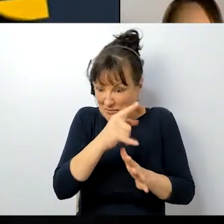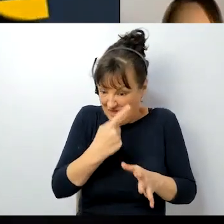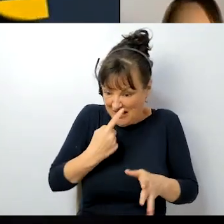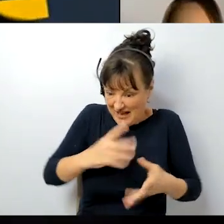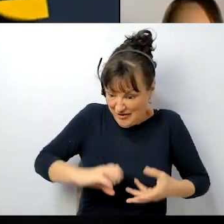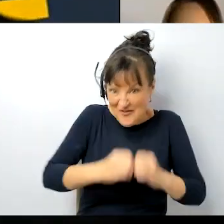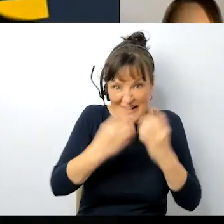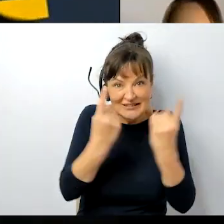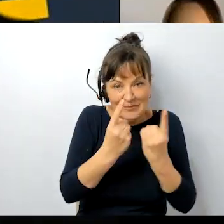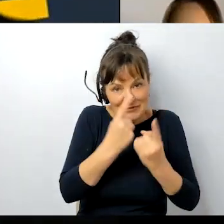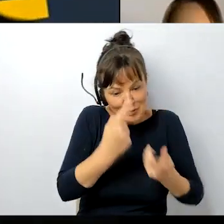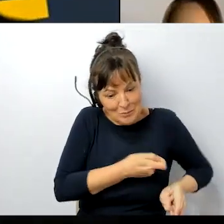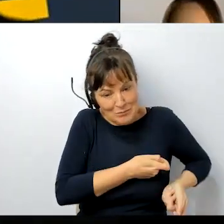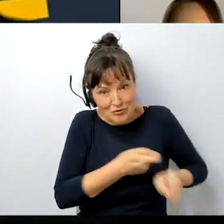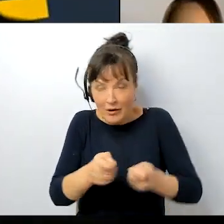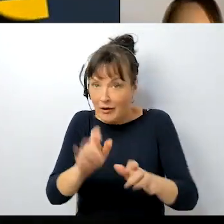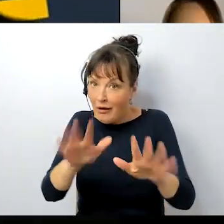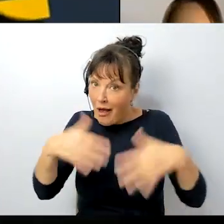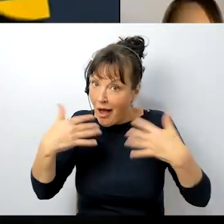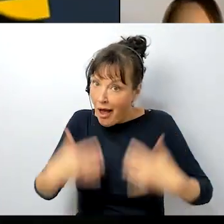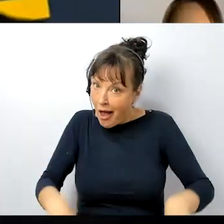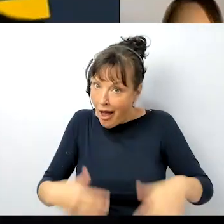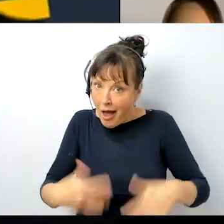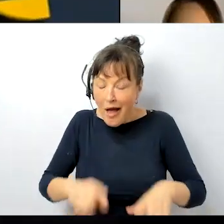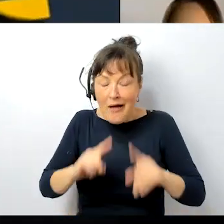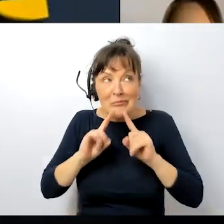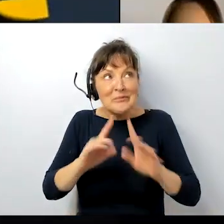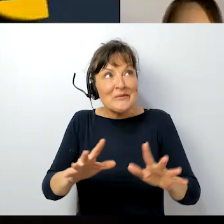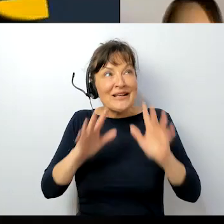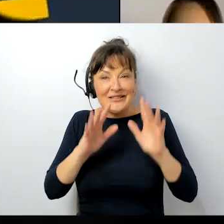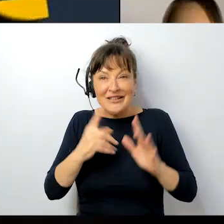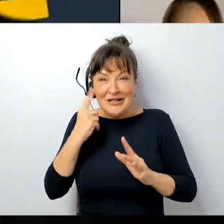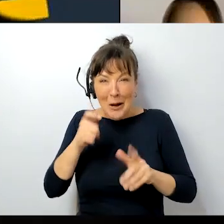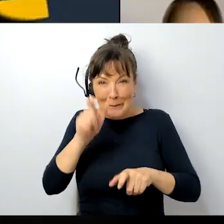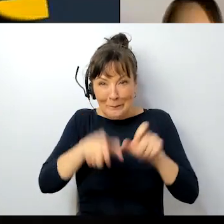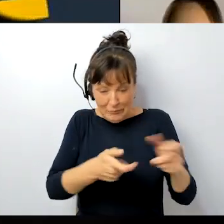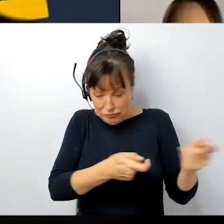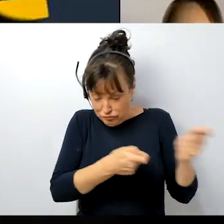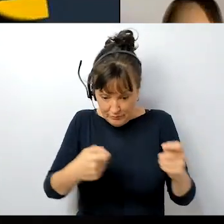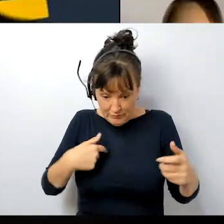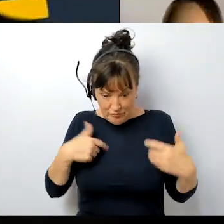little project that they've worked on with them and I've sat in on some of these interviews and